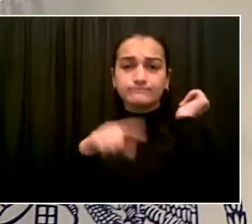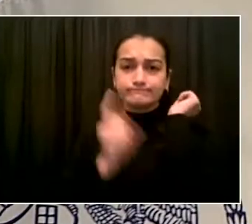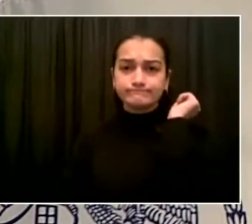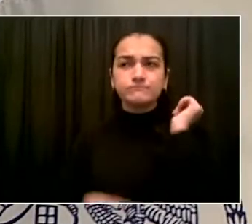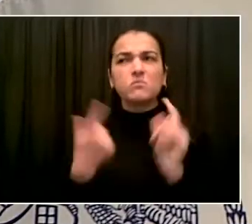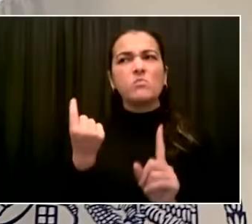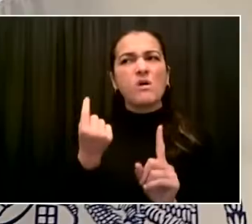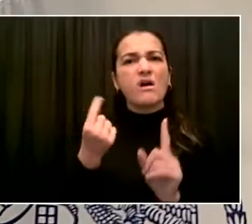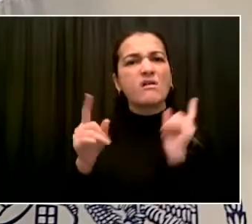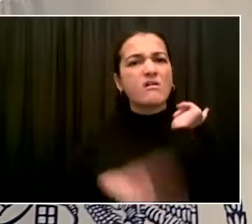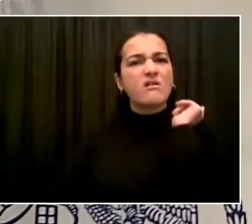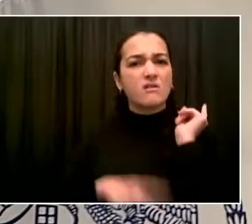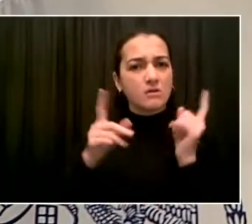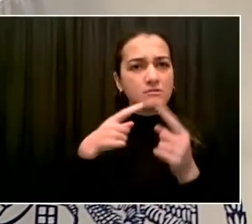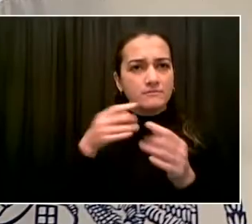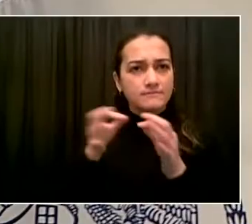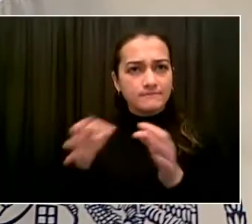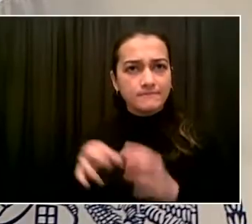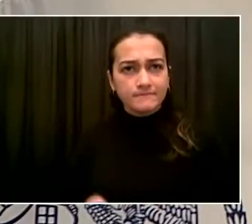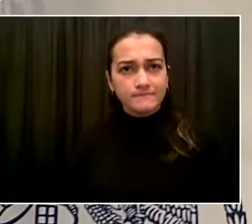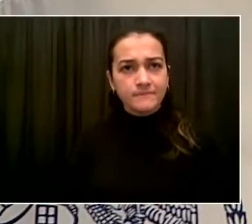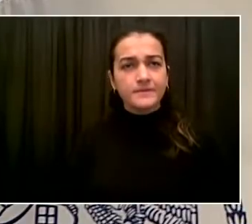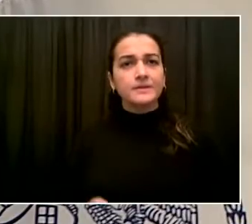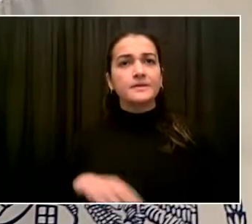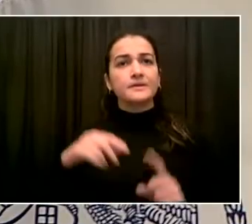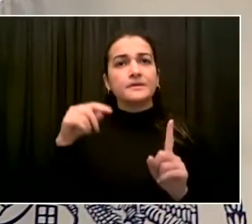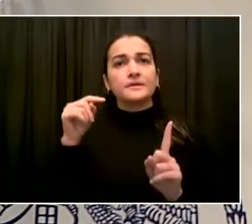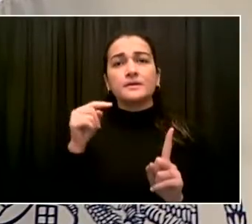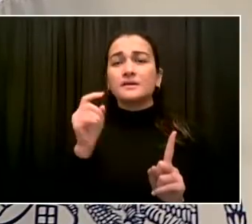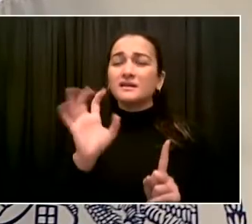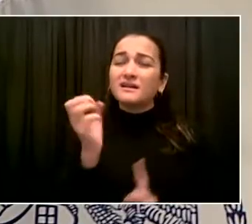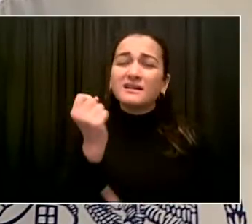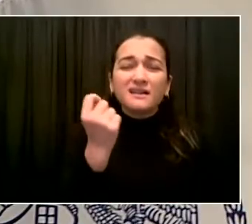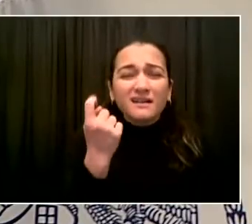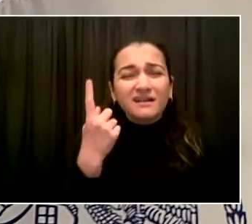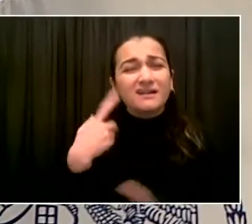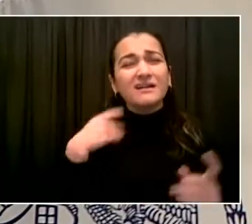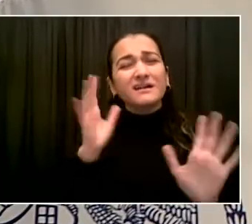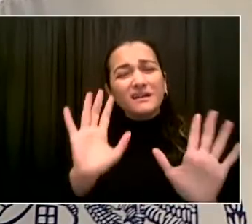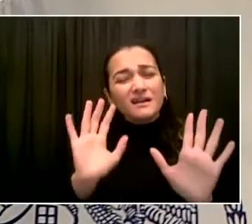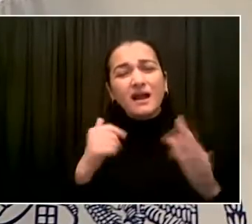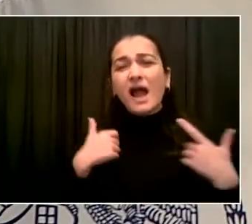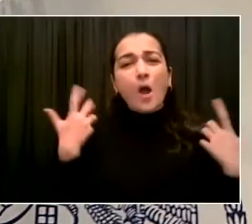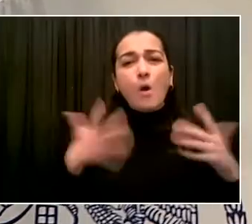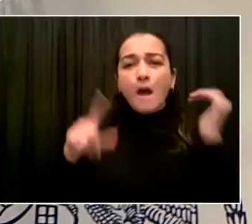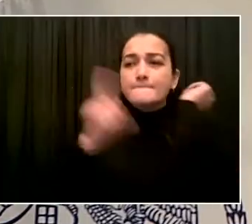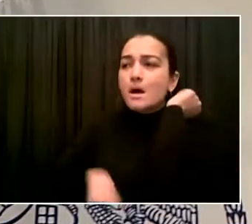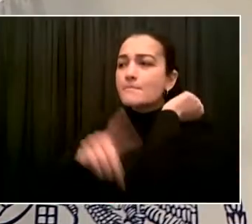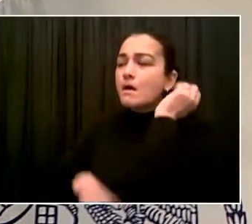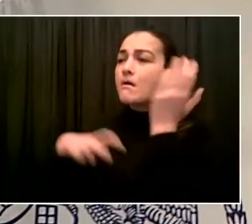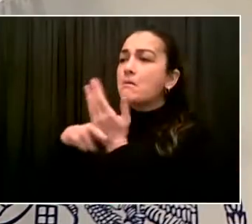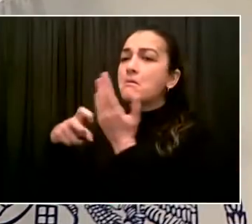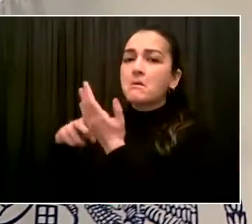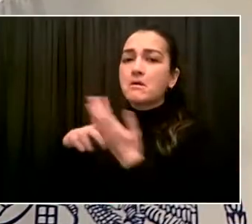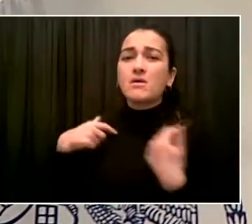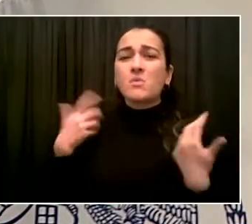WILL GET THROUGH THE LATEST FACTS ON THIS, IT IS BEEN AAZMING WITH